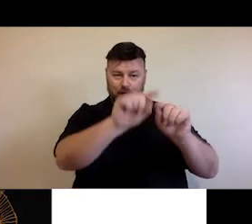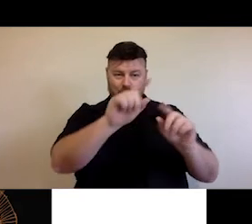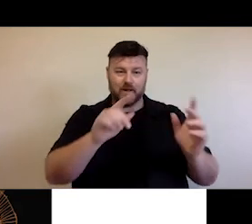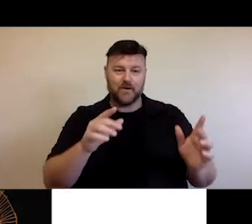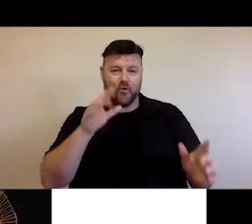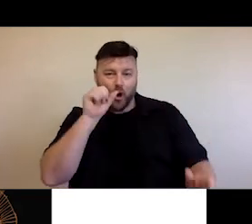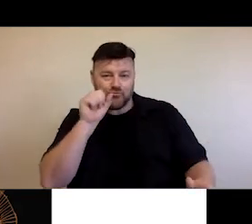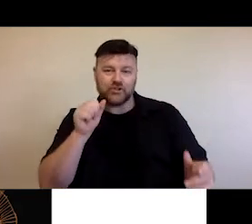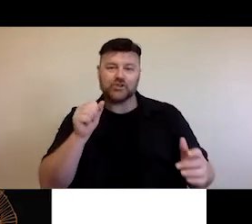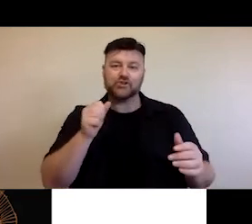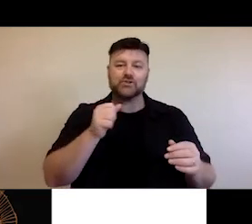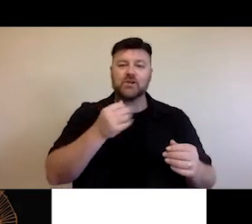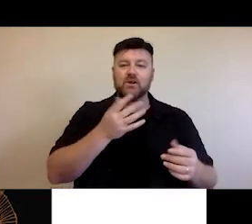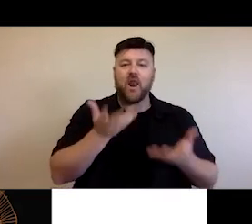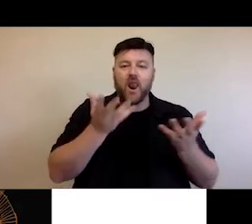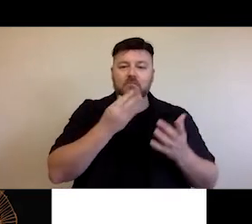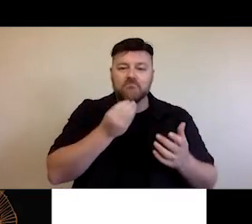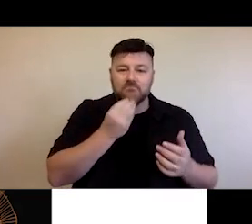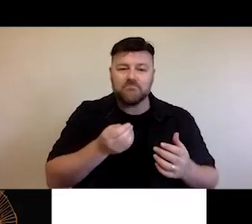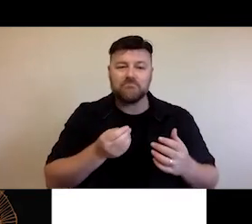It was developed as part of our work